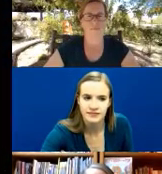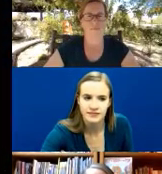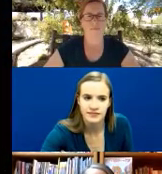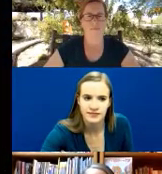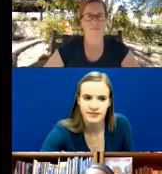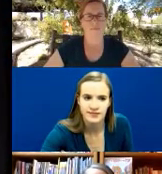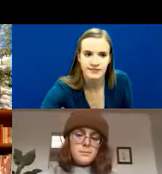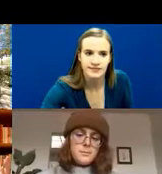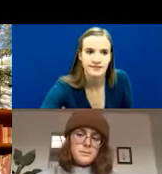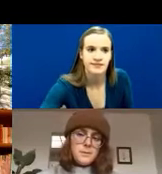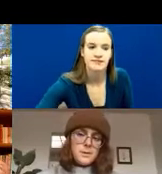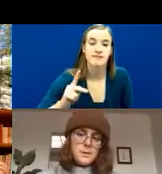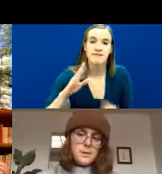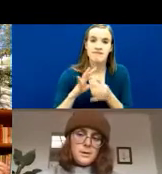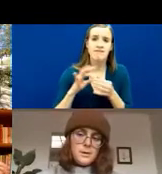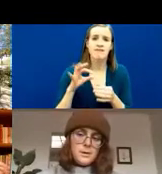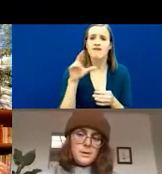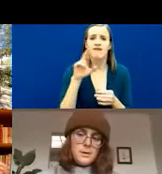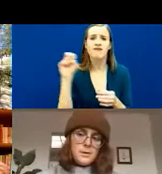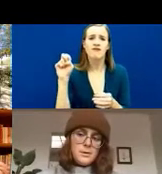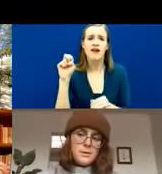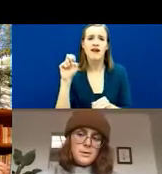Video: I get out of my wheelchair and I start climbing. National news I had